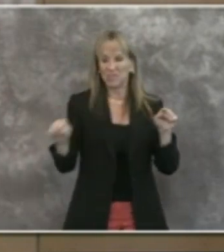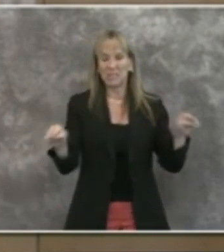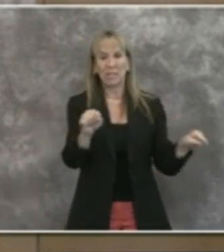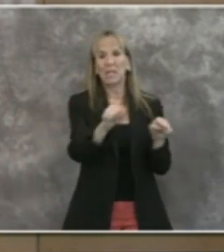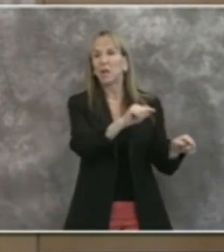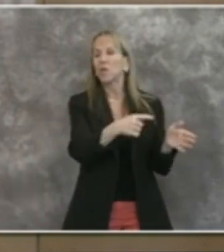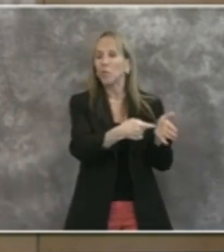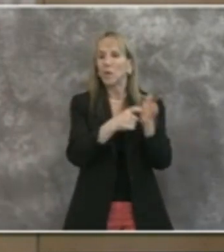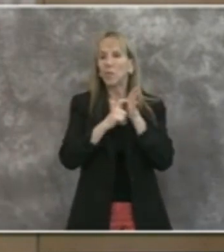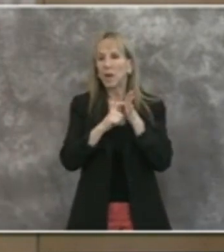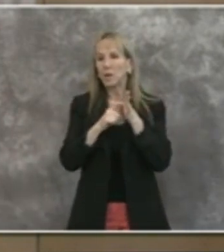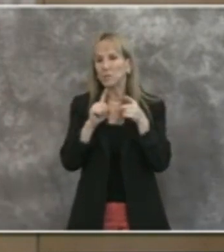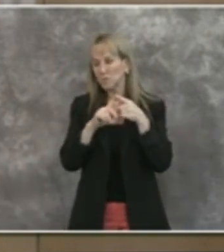CONCERNED ABOUT PEOPLE NOT FOLLOWING THE HEALTH OFFICES ORDER.